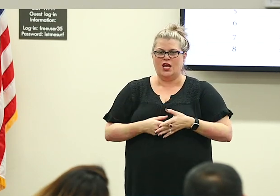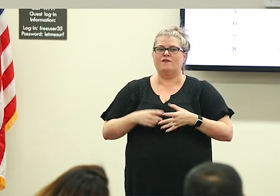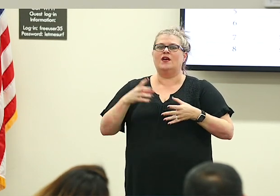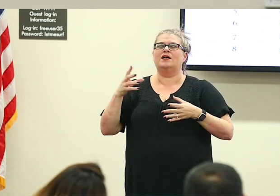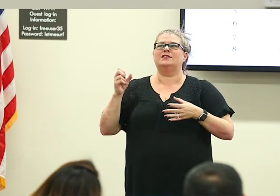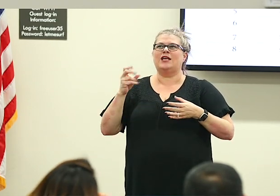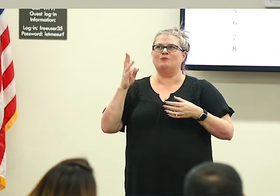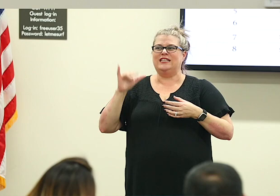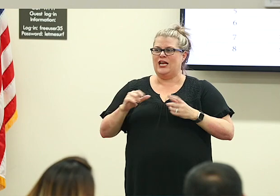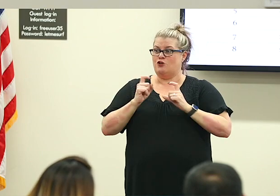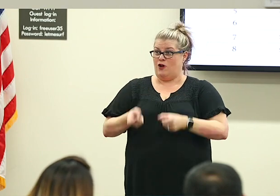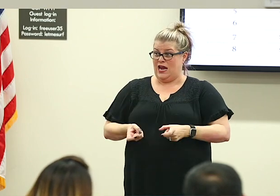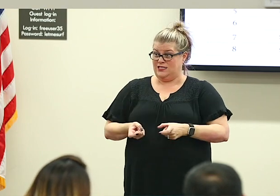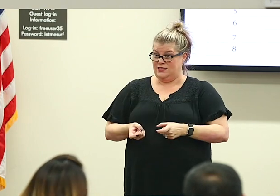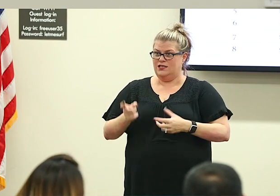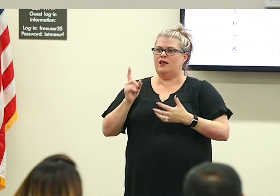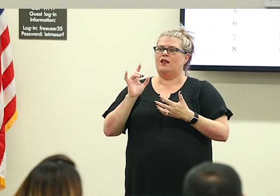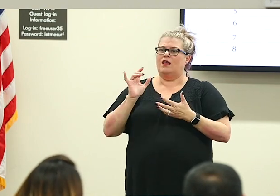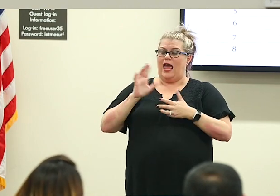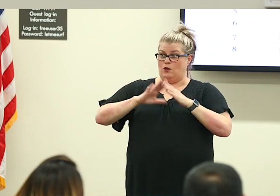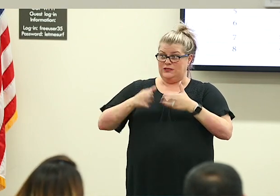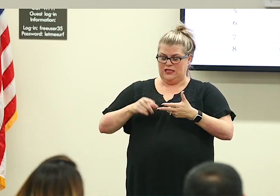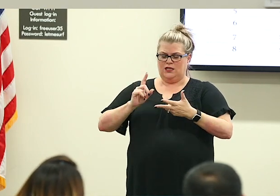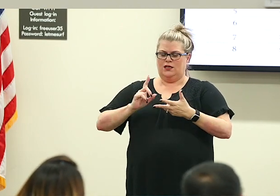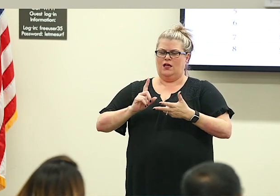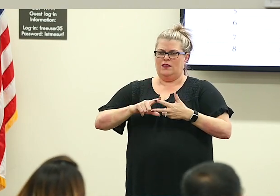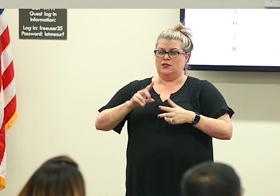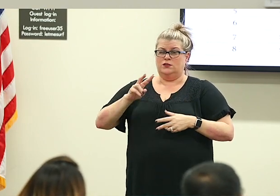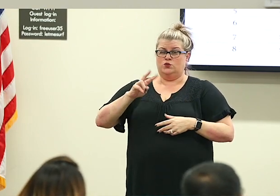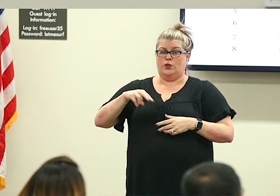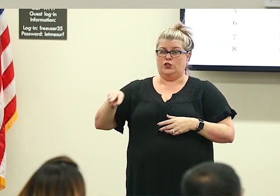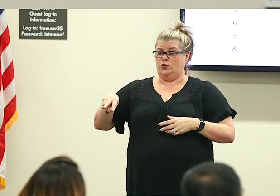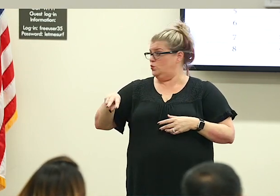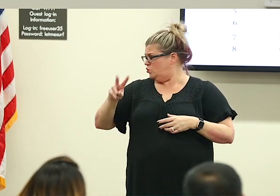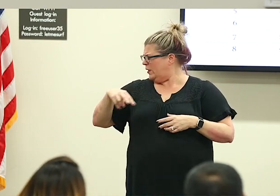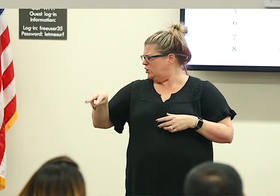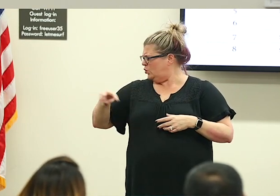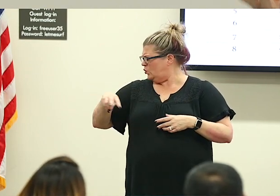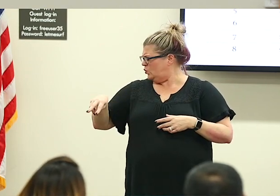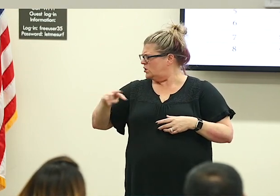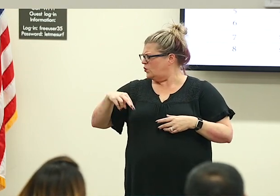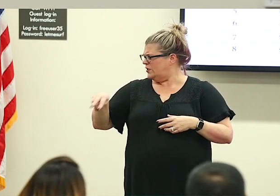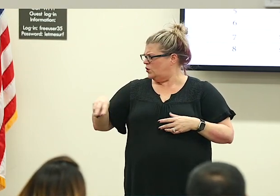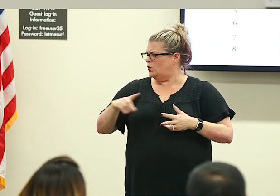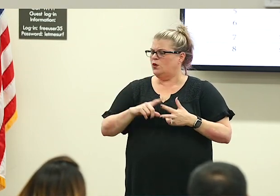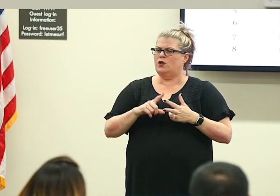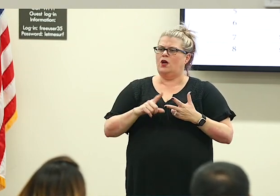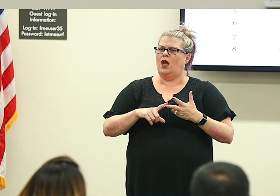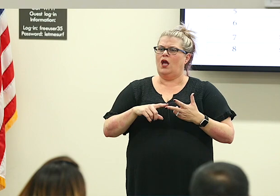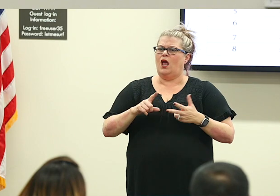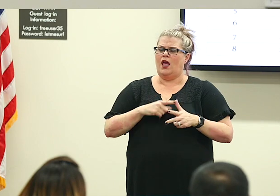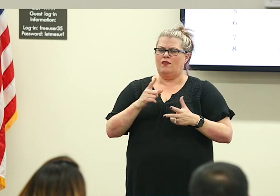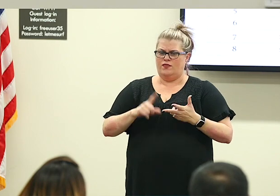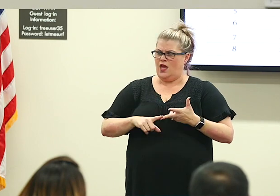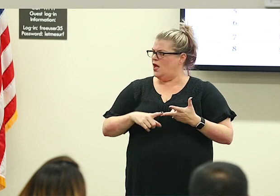That's up to $22,000 in a forgivable grant. $1 to $4 matching. And we're also an approved lender